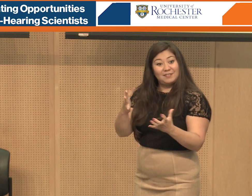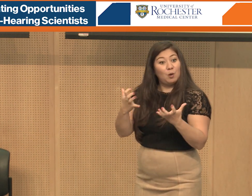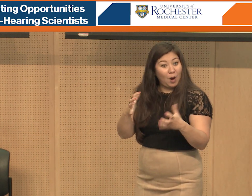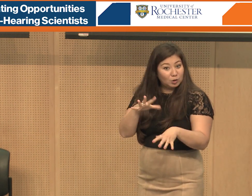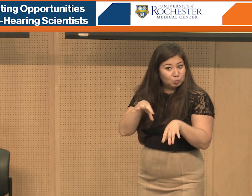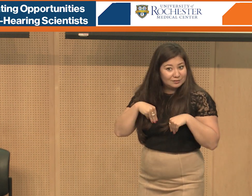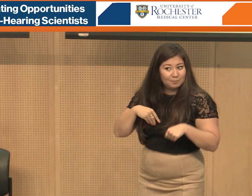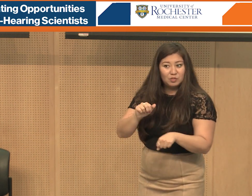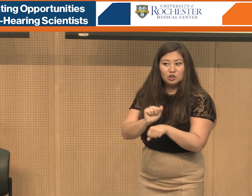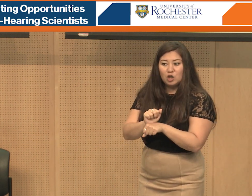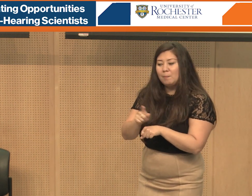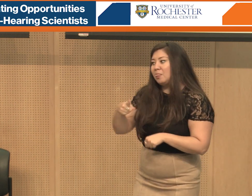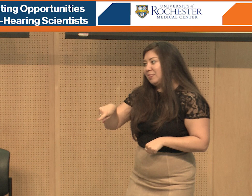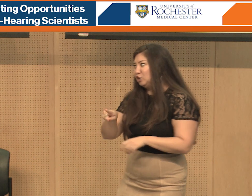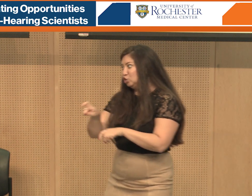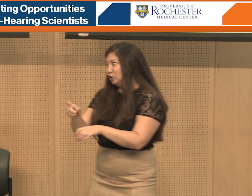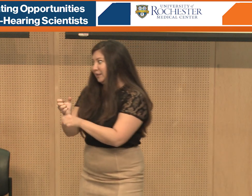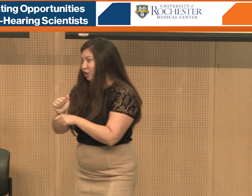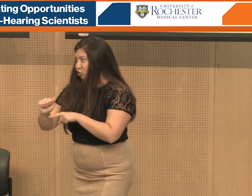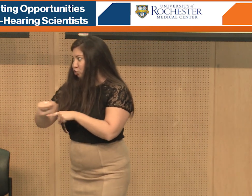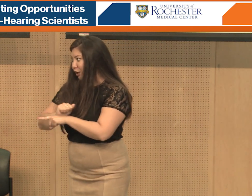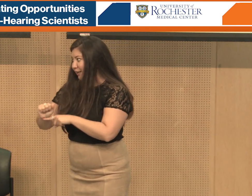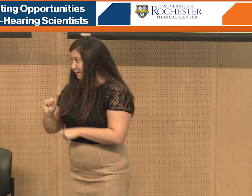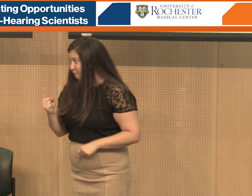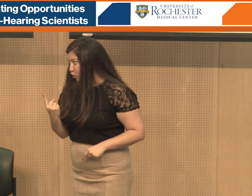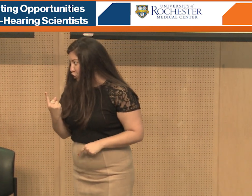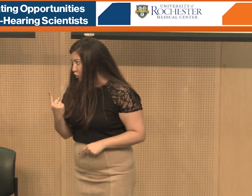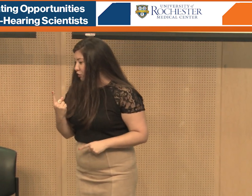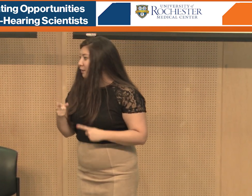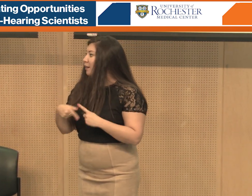For example, an interpreter, a working interpreter,